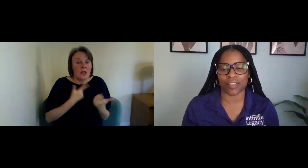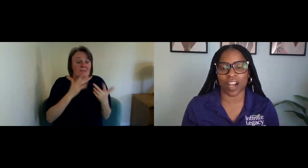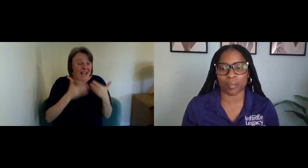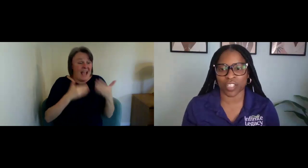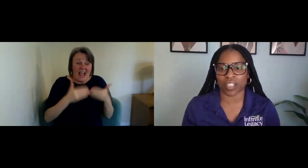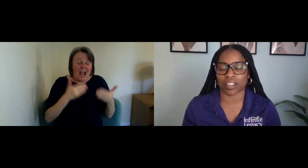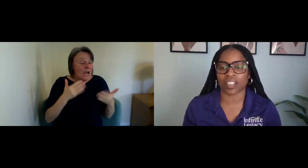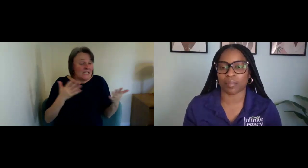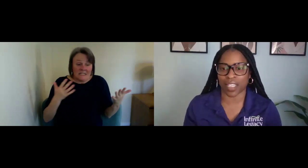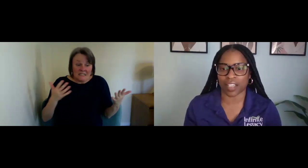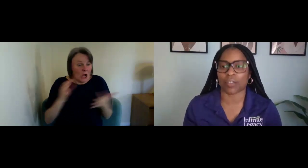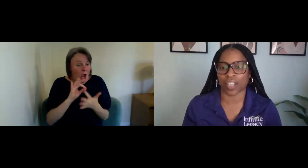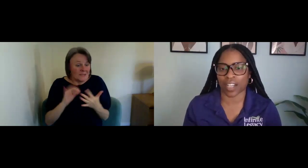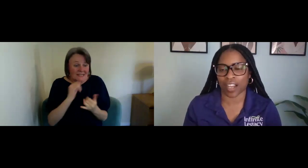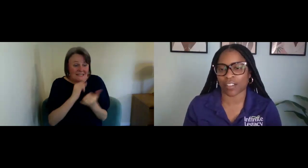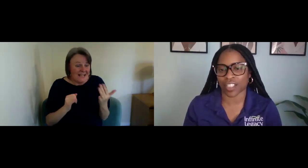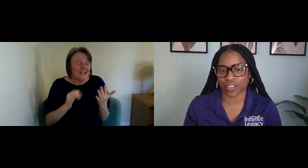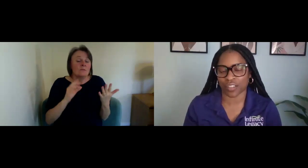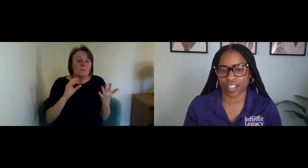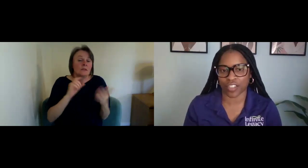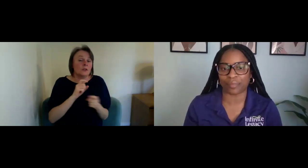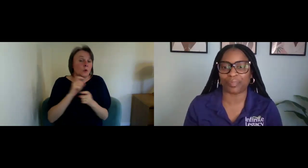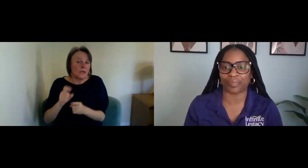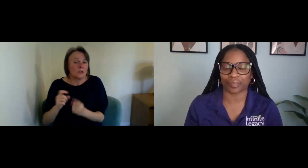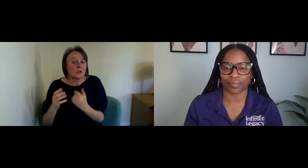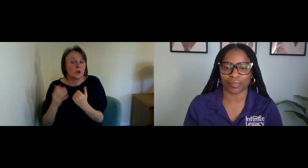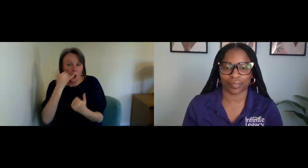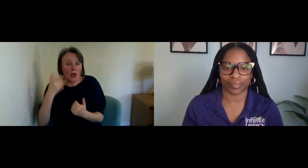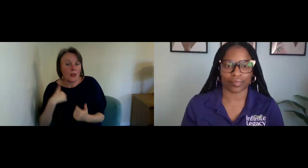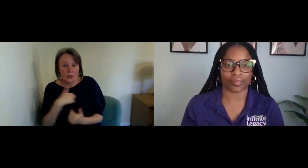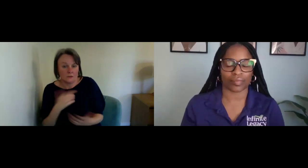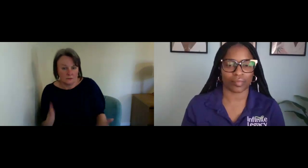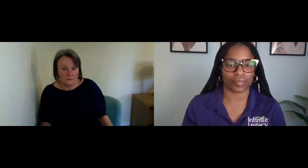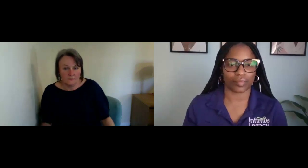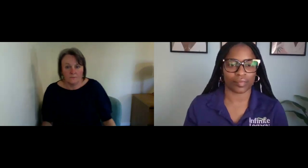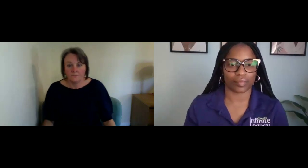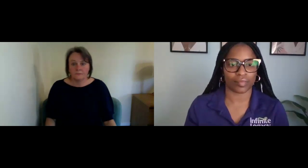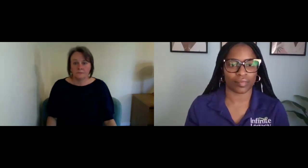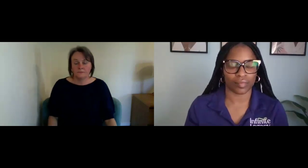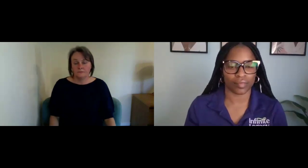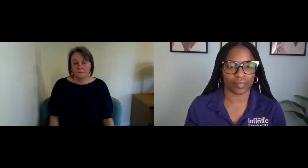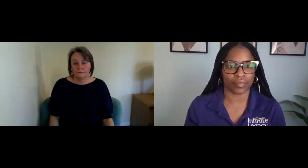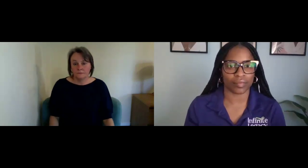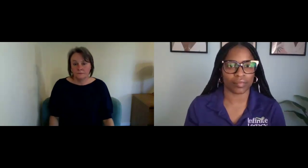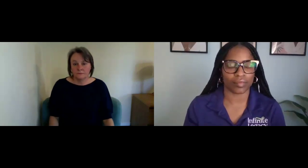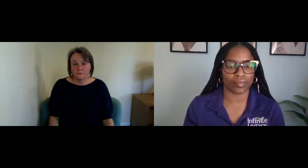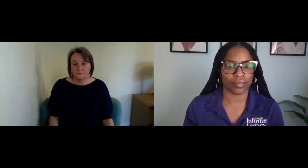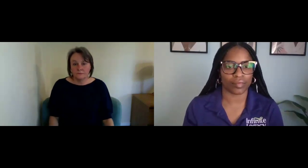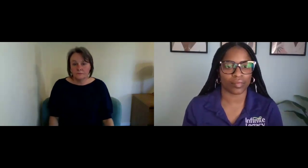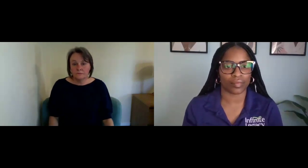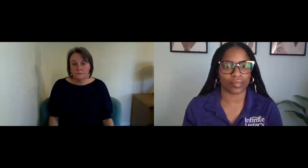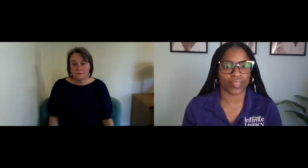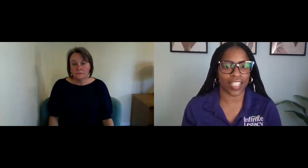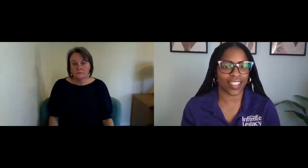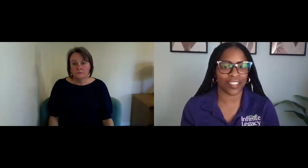life option could be organ. eye, or tissue donation. Next slide.